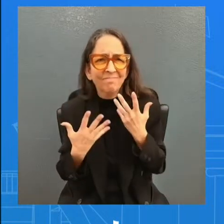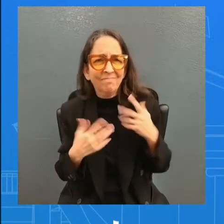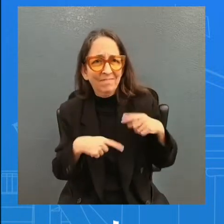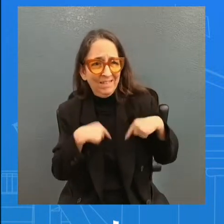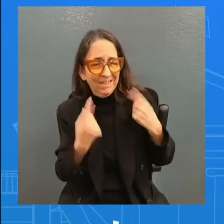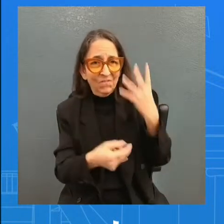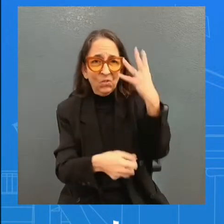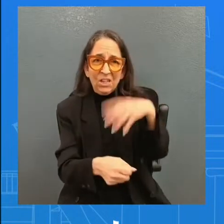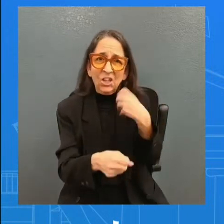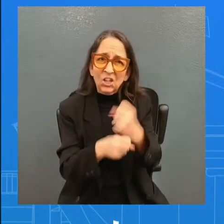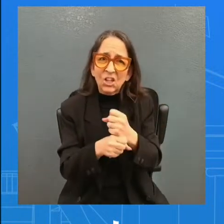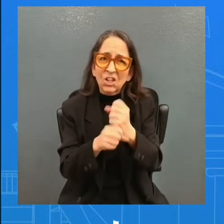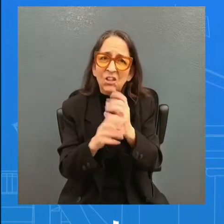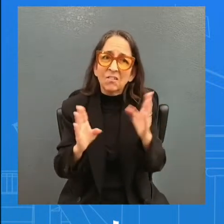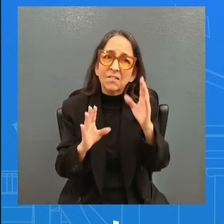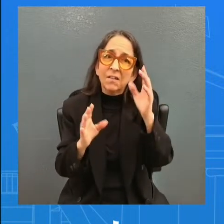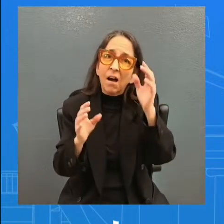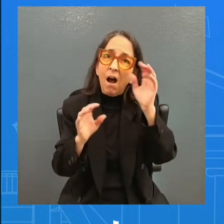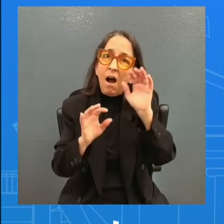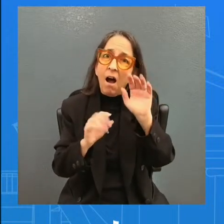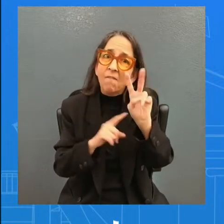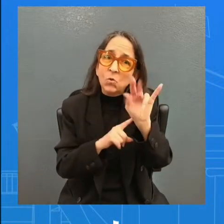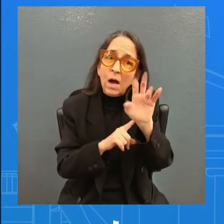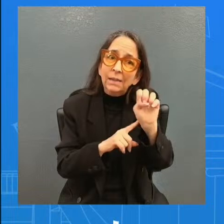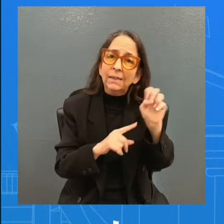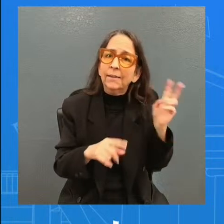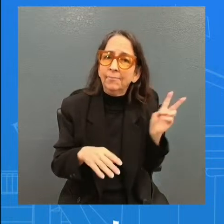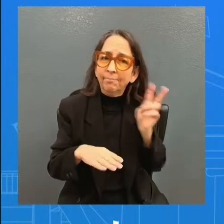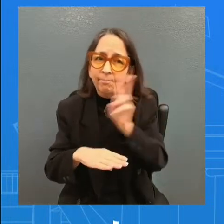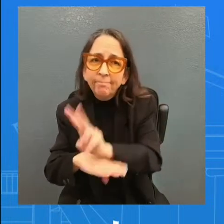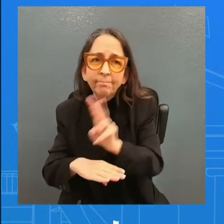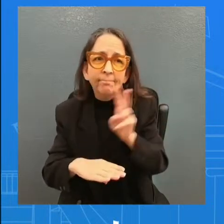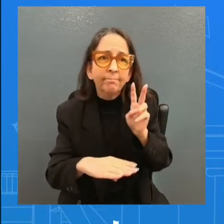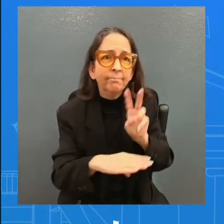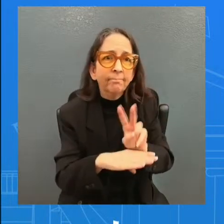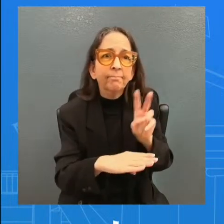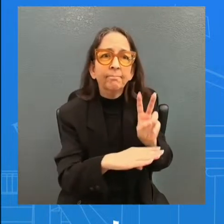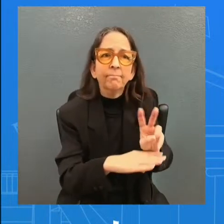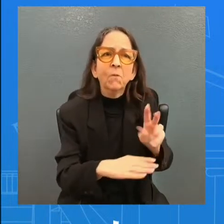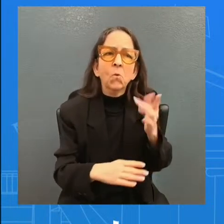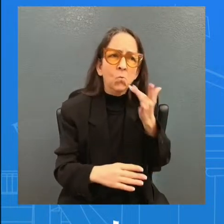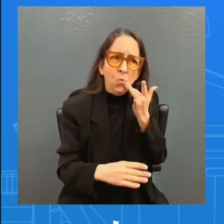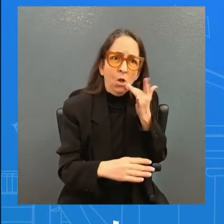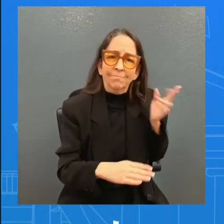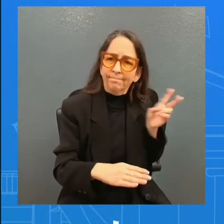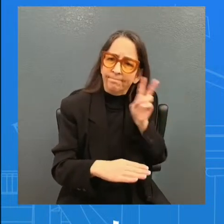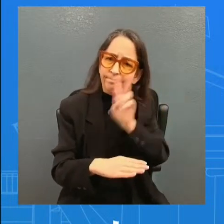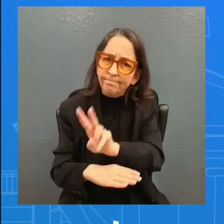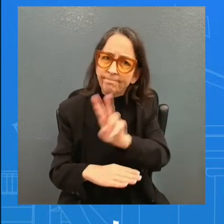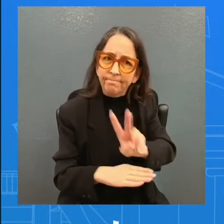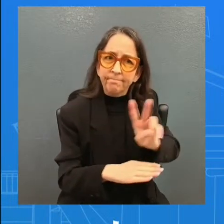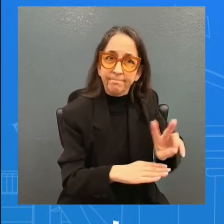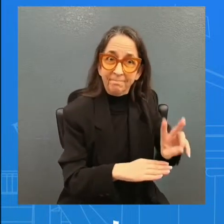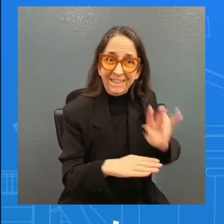They want to be there, especially at this magnitude. They want to be there and be -- be with the family and mourn with the family.